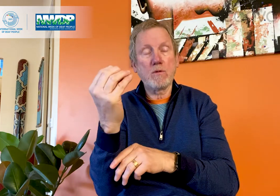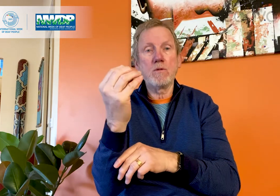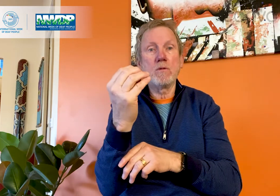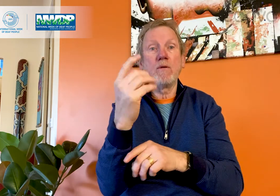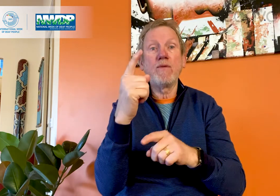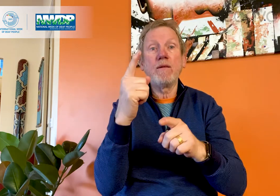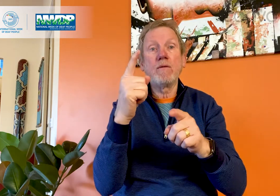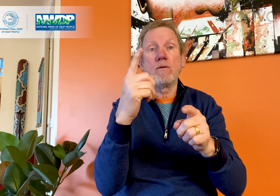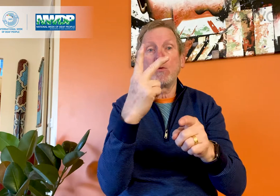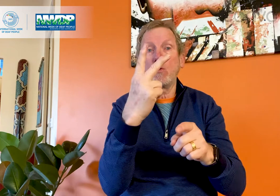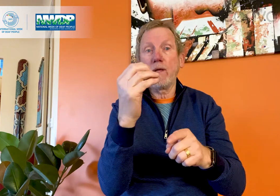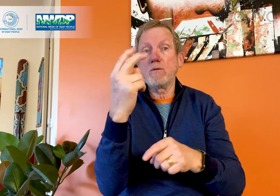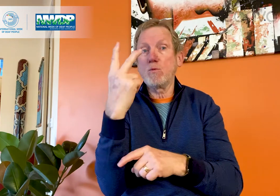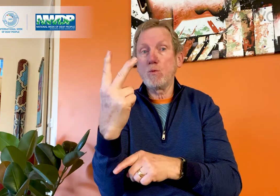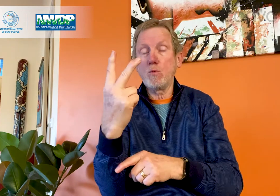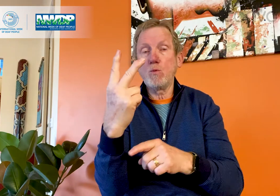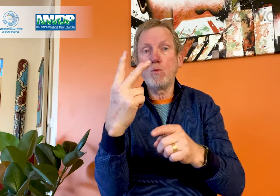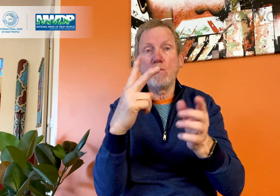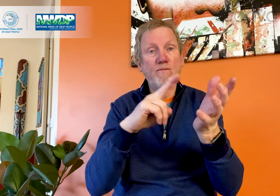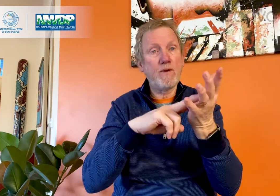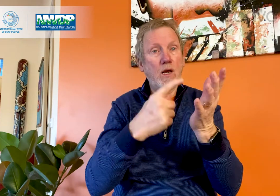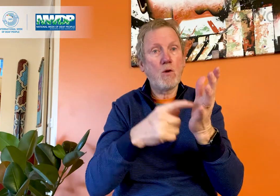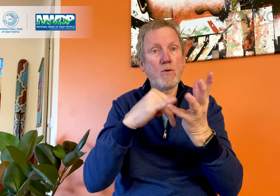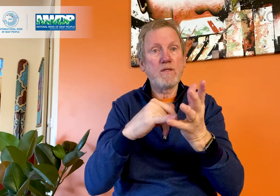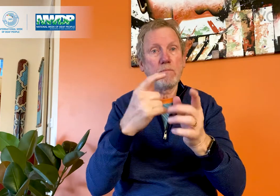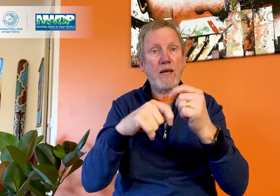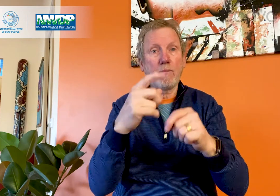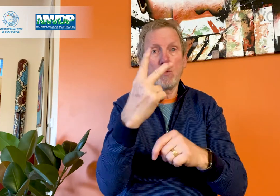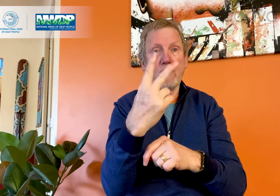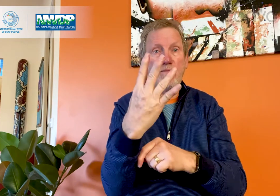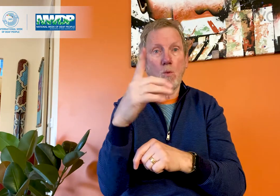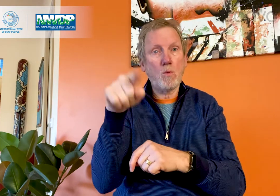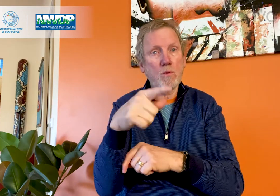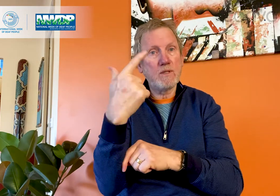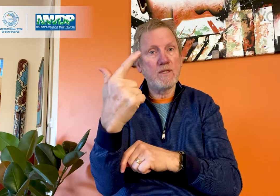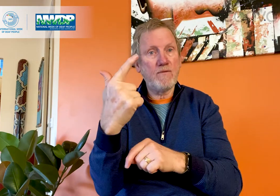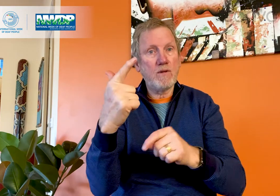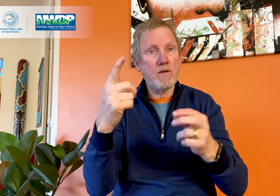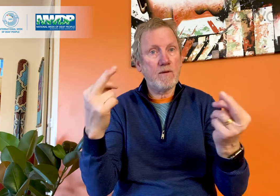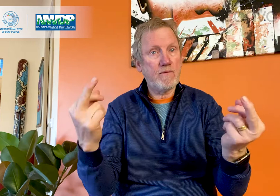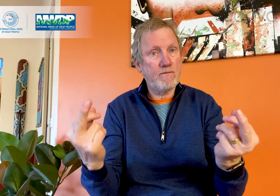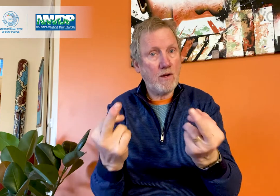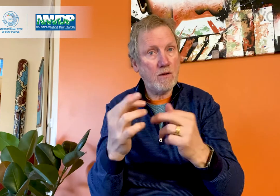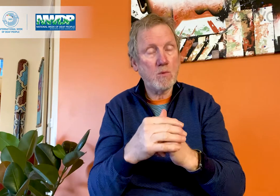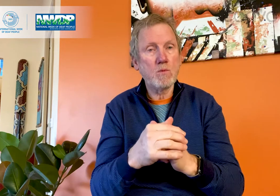And by 2002, VRS was made available on a 24/7 basis.